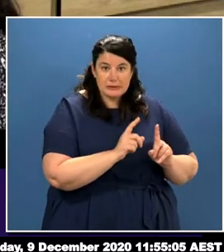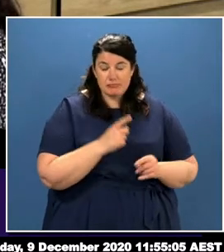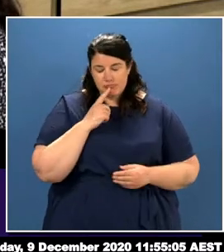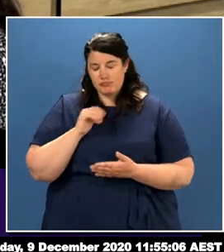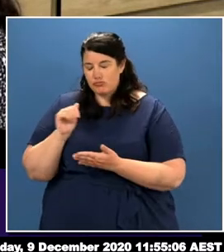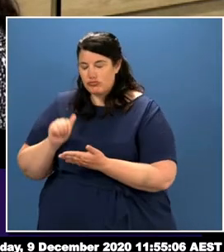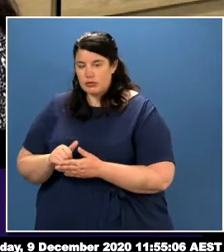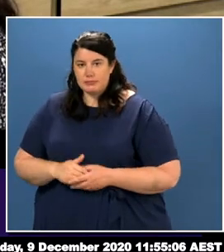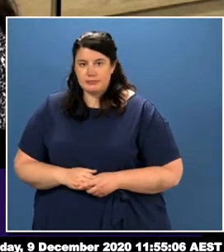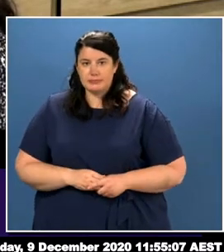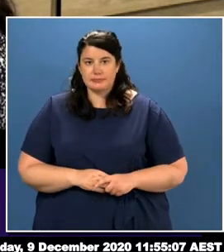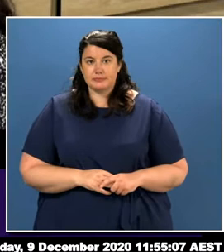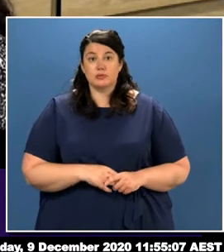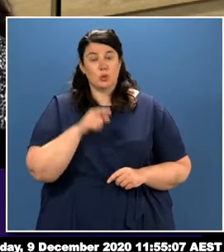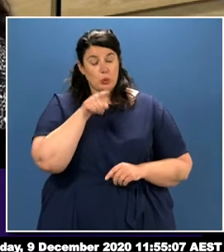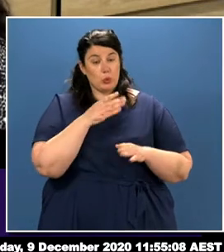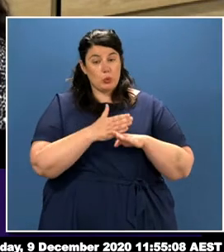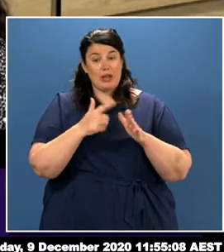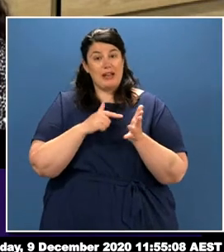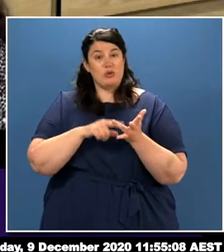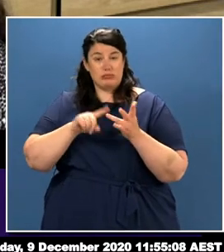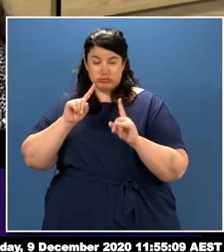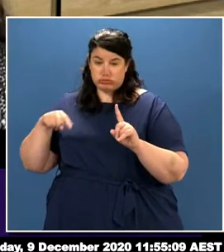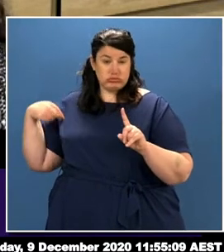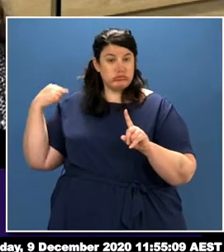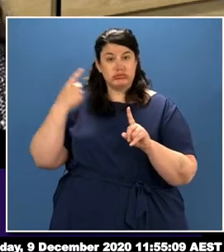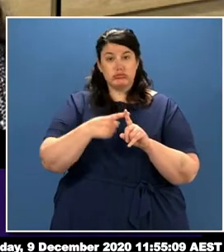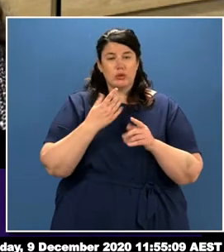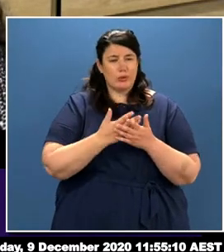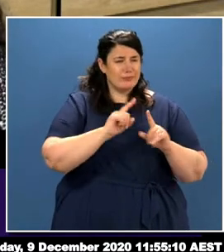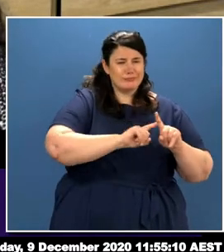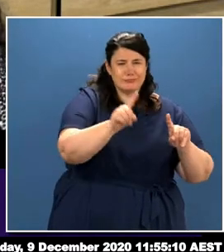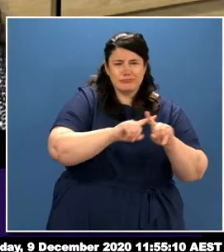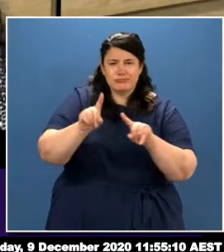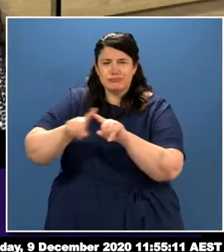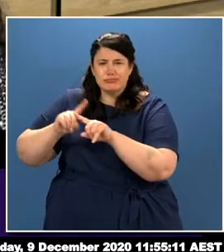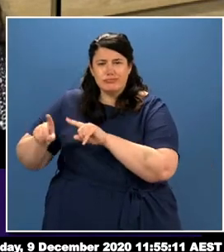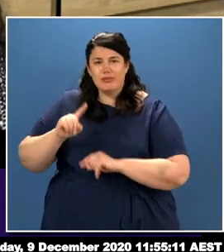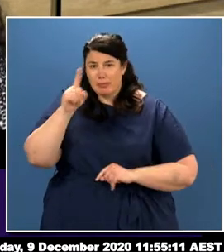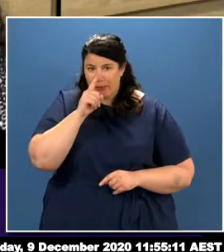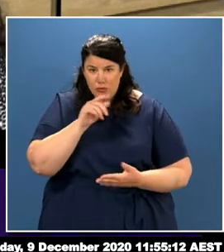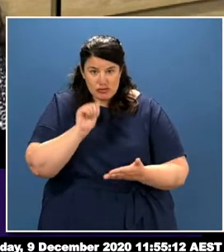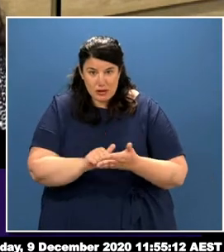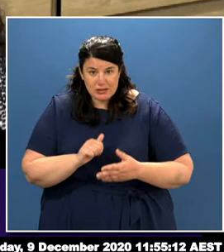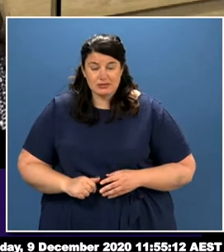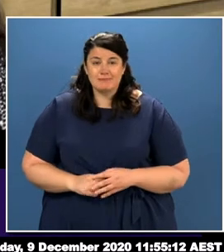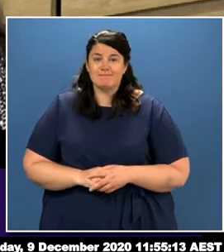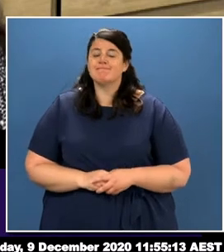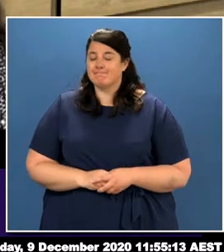Mr Pini, over the years that you've worked at the ATO you would have worked with a great number of people? Is that correct? That's correct.